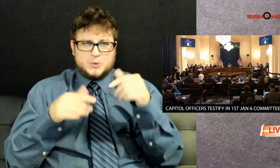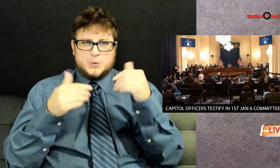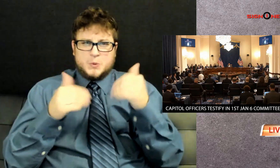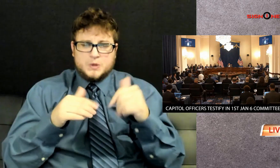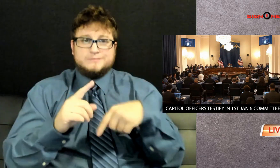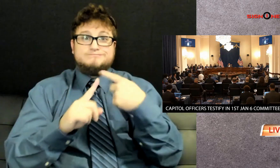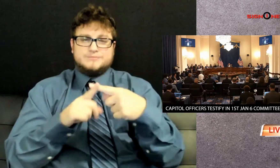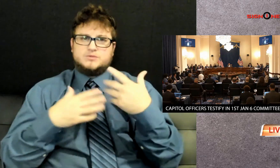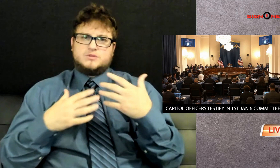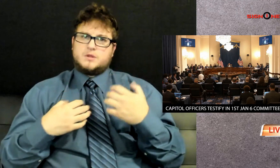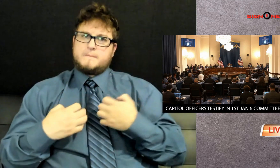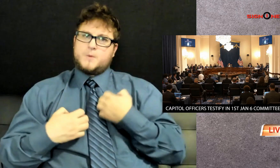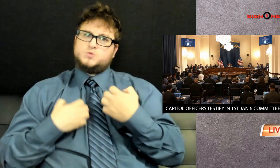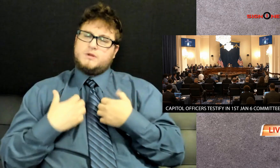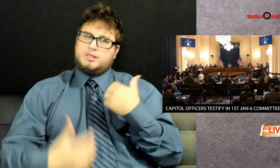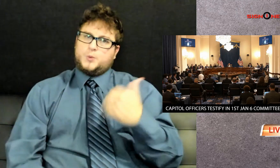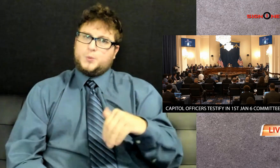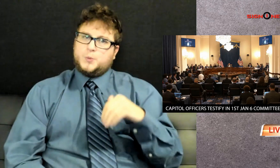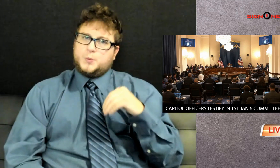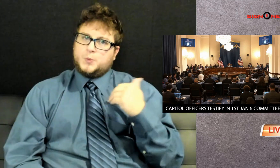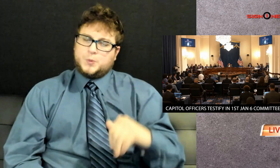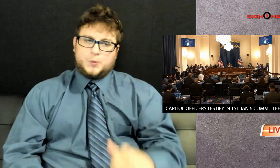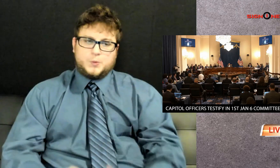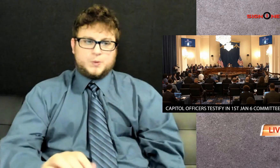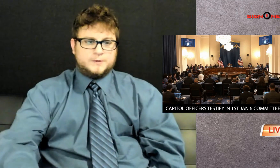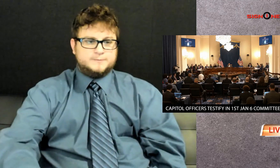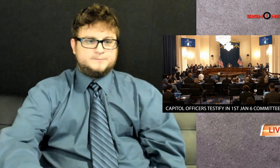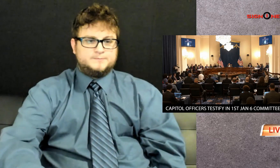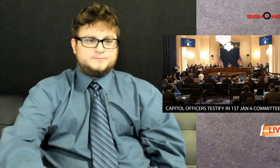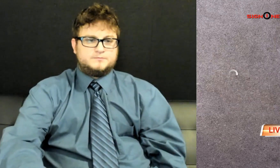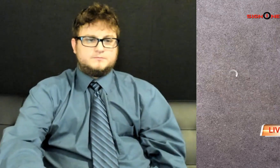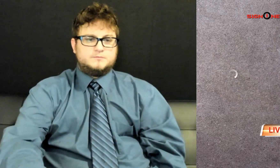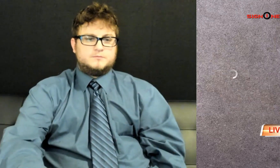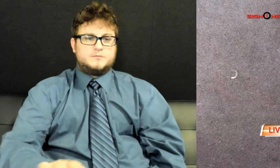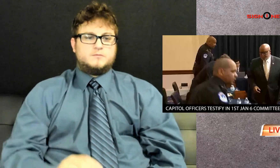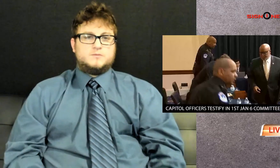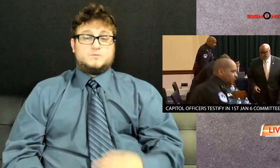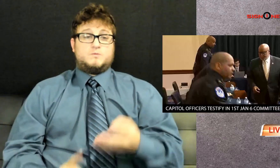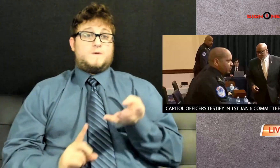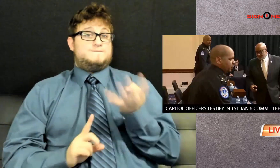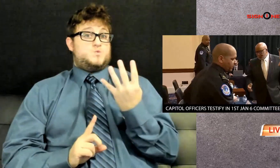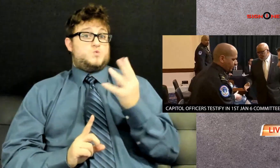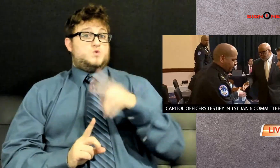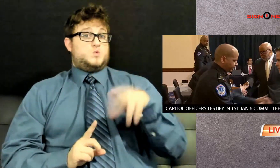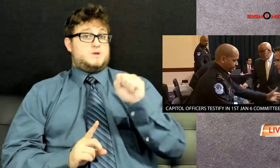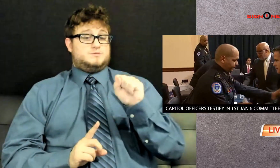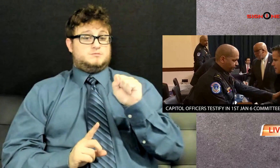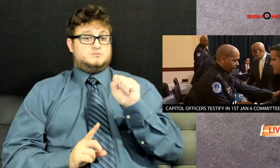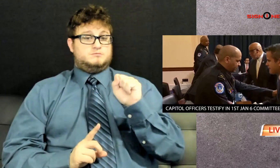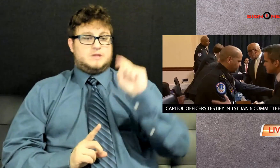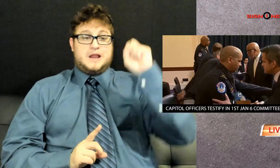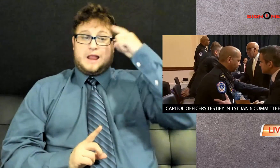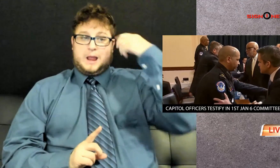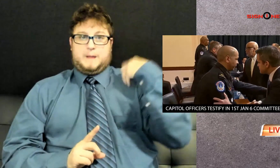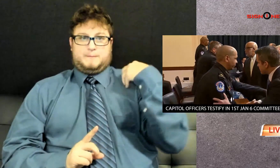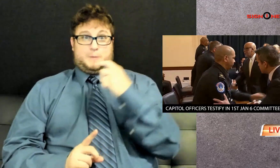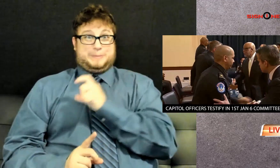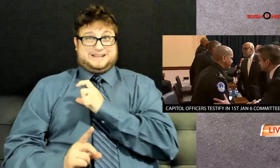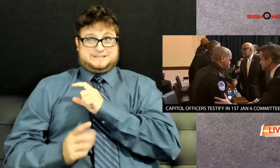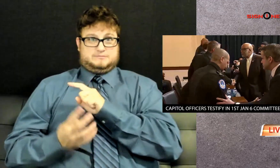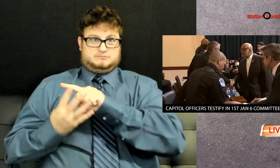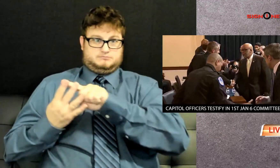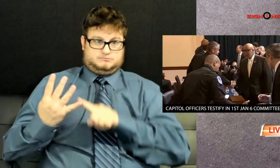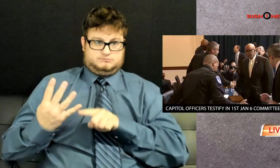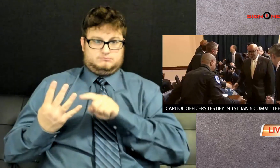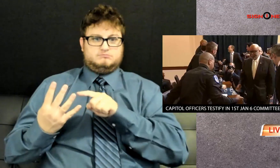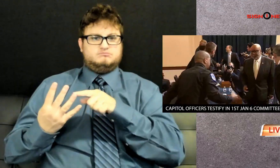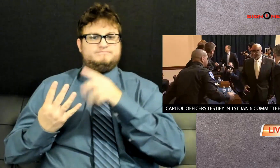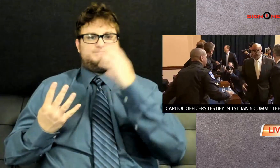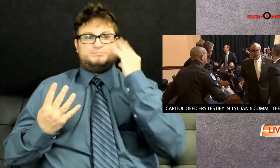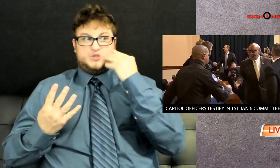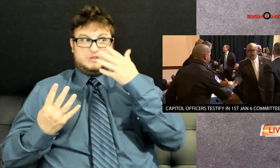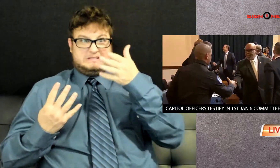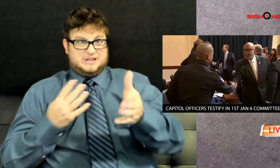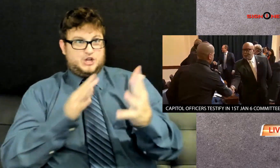committee hearing regarding the January 6 attack on the capitol